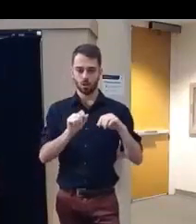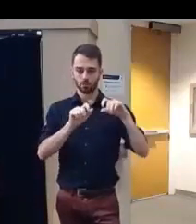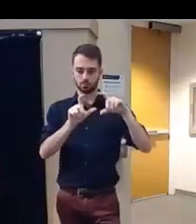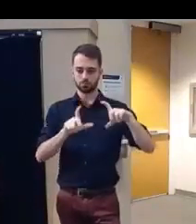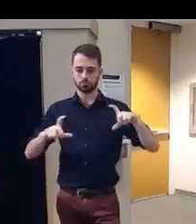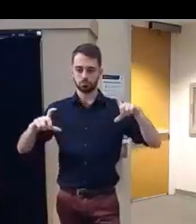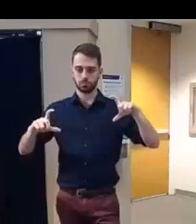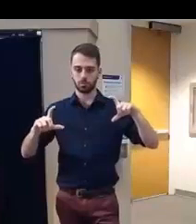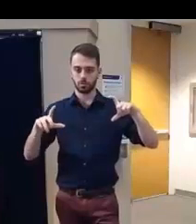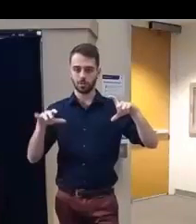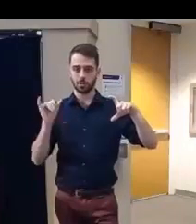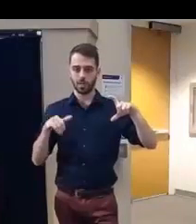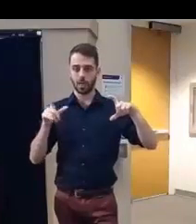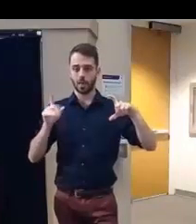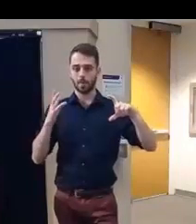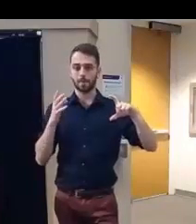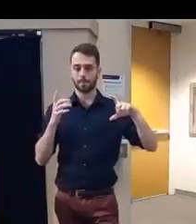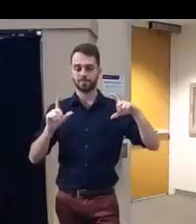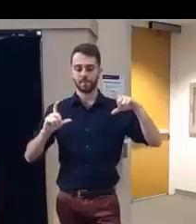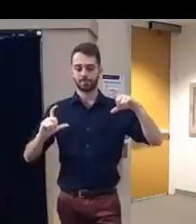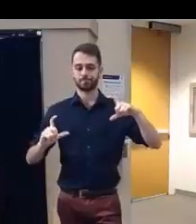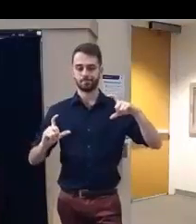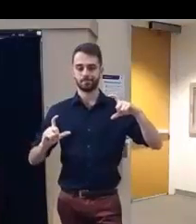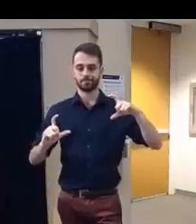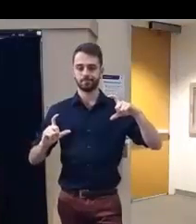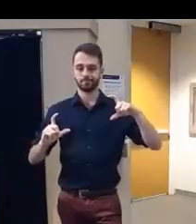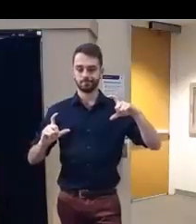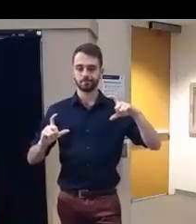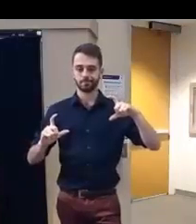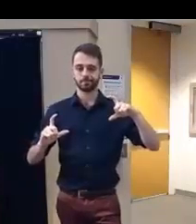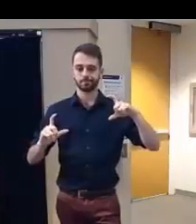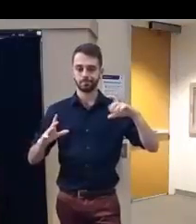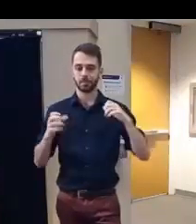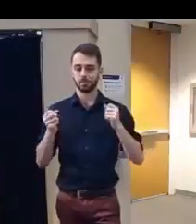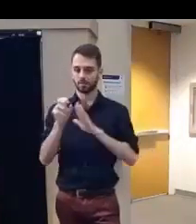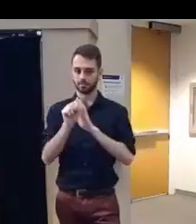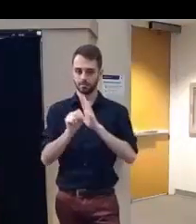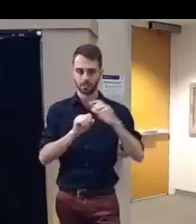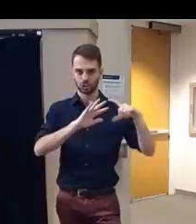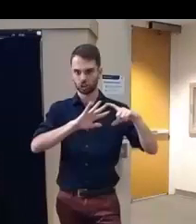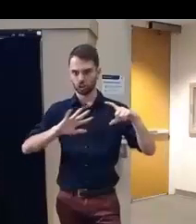incoming trainees trained so as you can see it represents many states as well as the territory